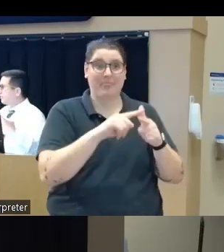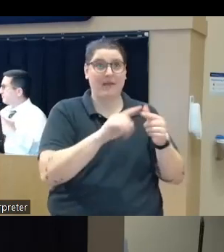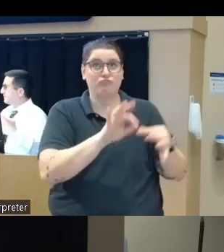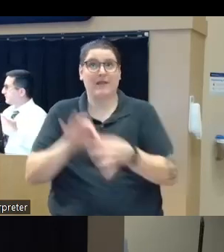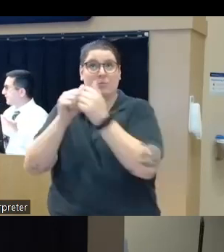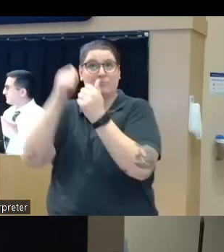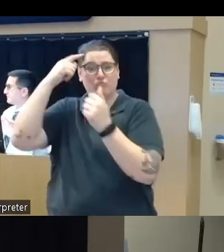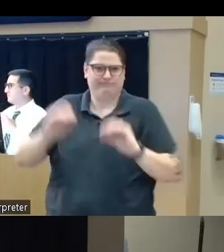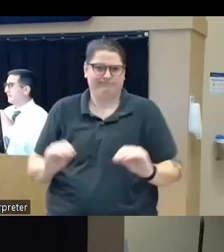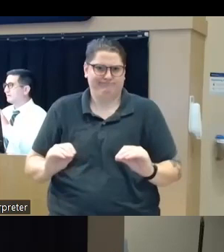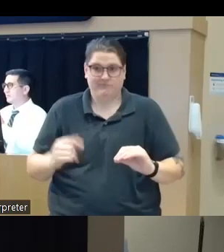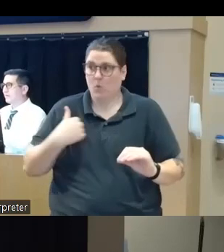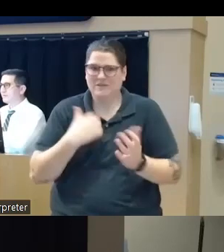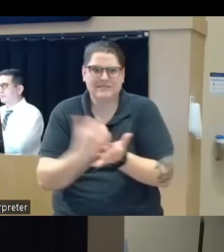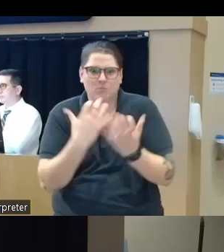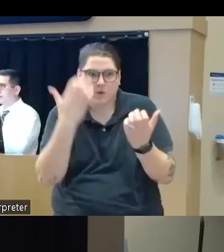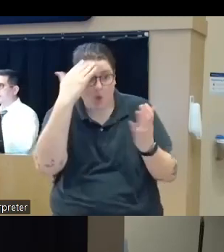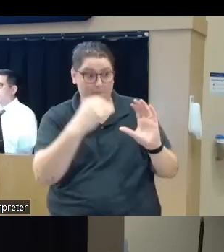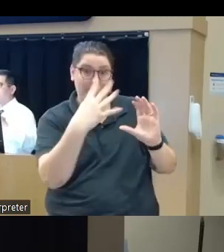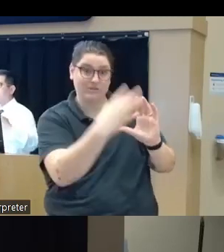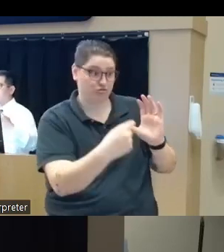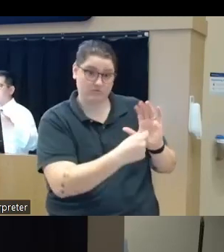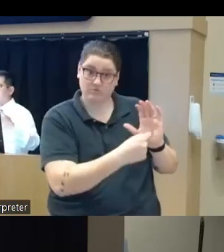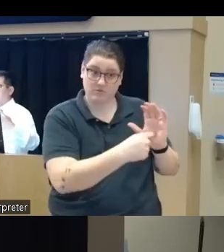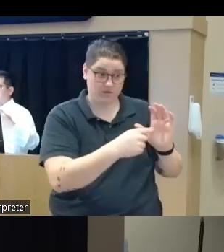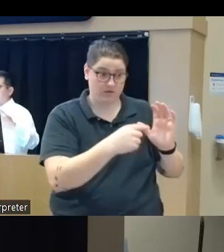changes that are happening in the eye the same as they're happening in the brain is one you know is